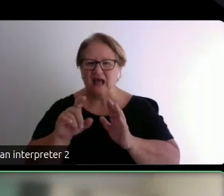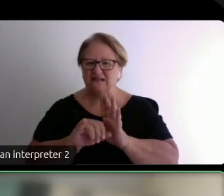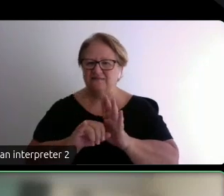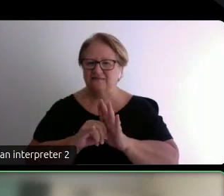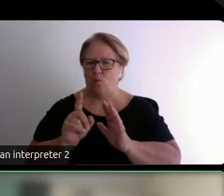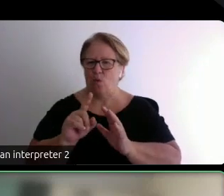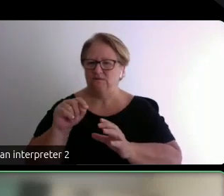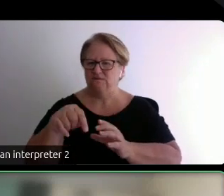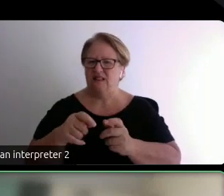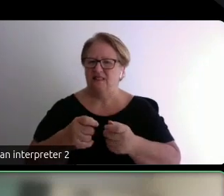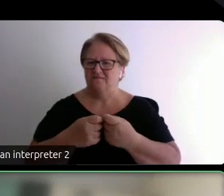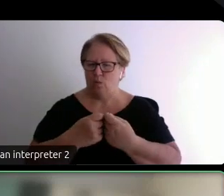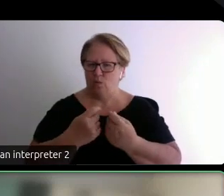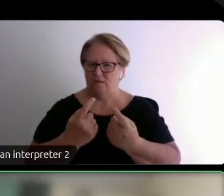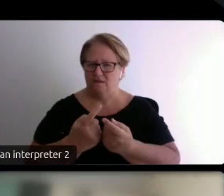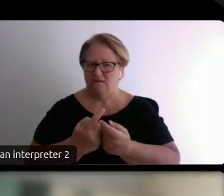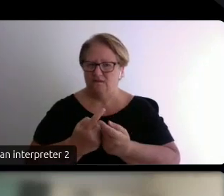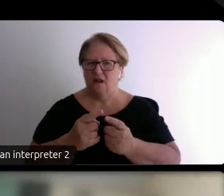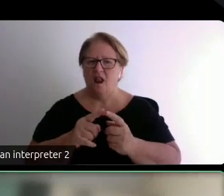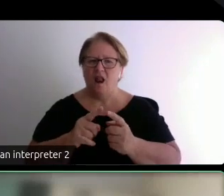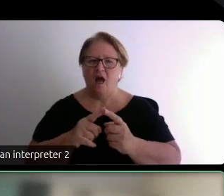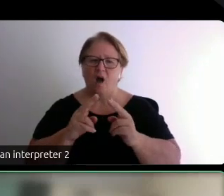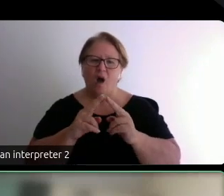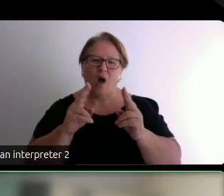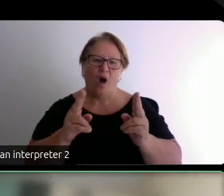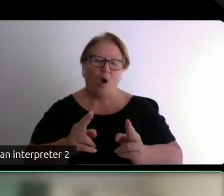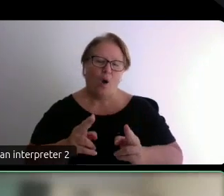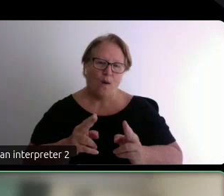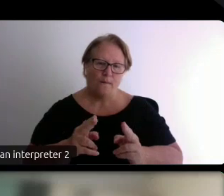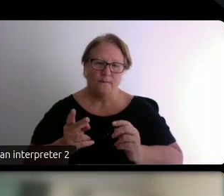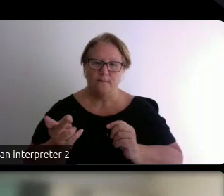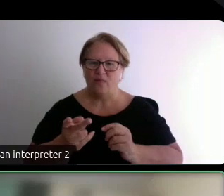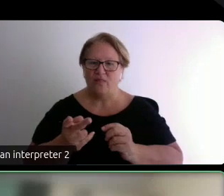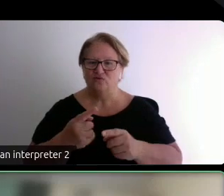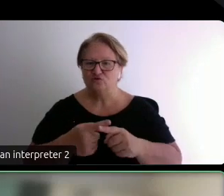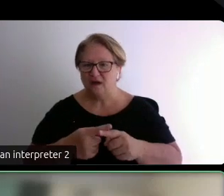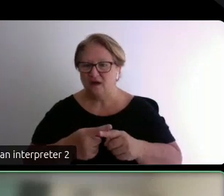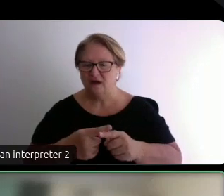if the parties have a home that they own between them and there's some superannuation money in the